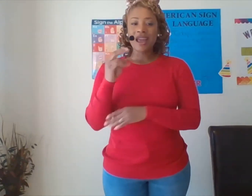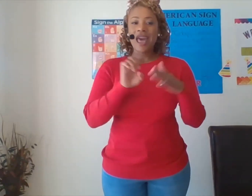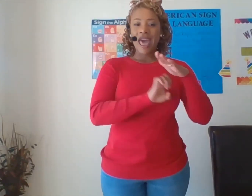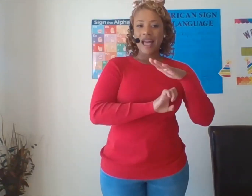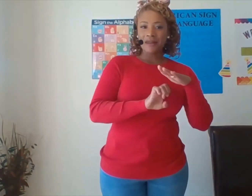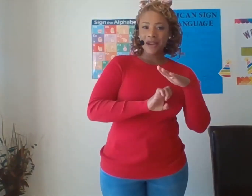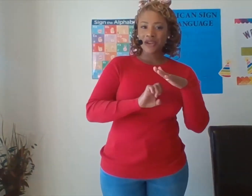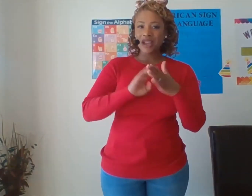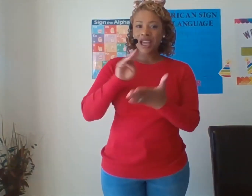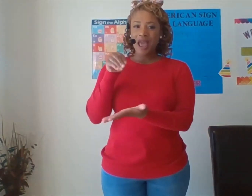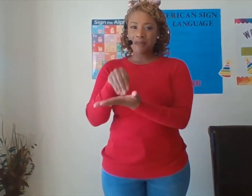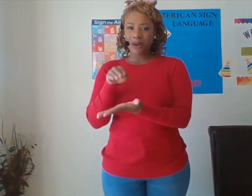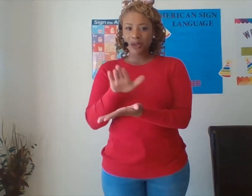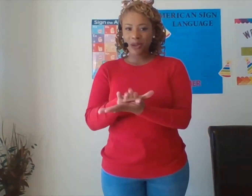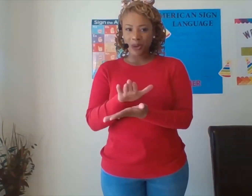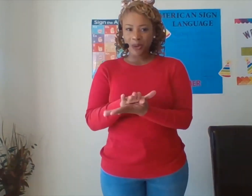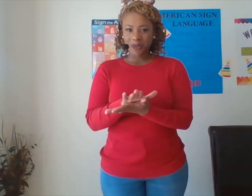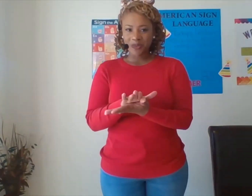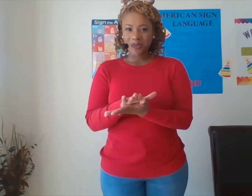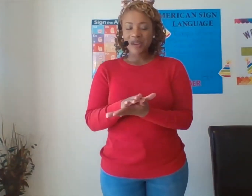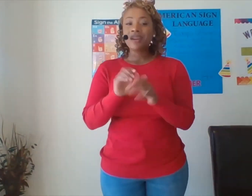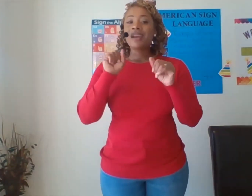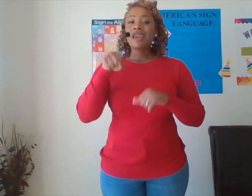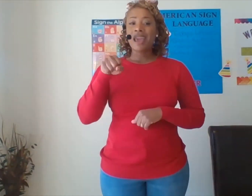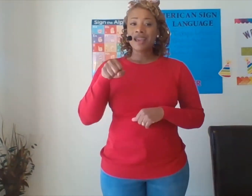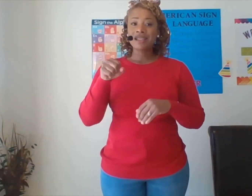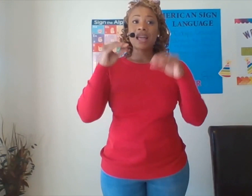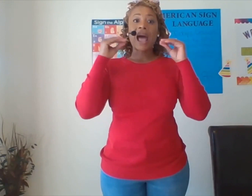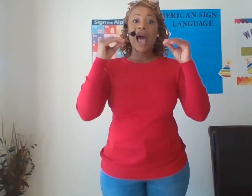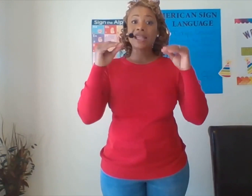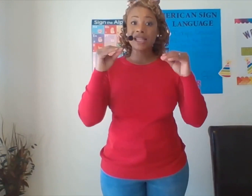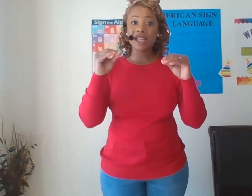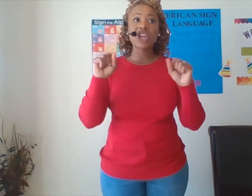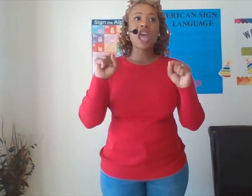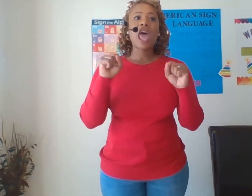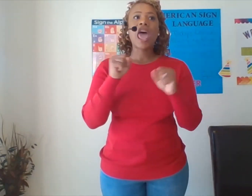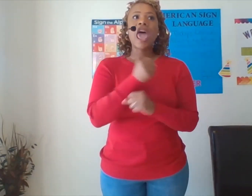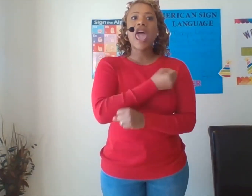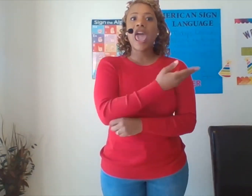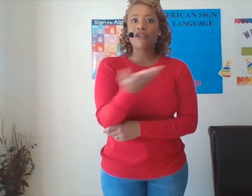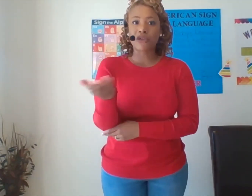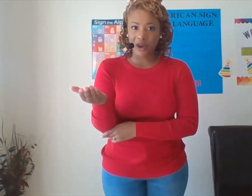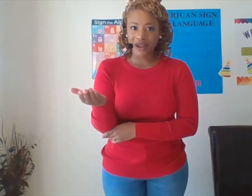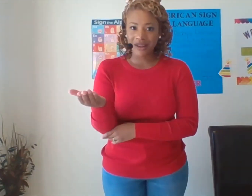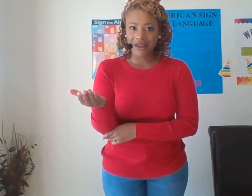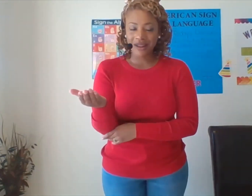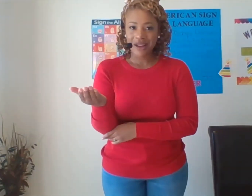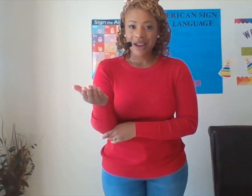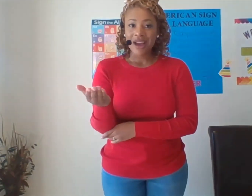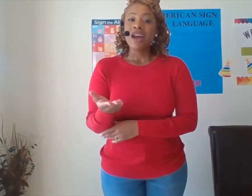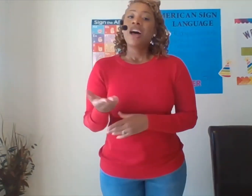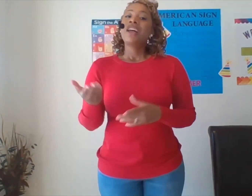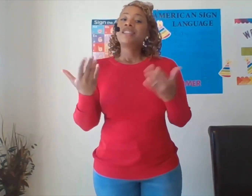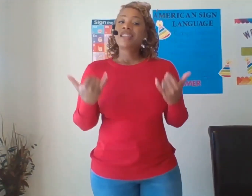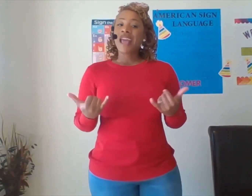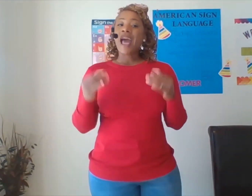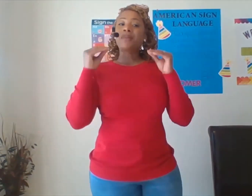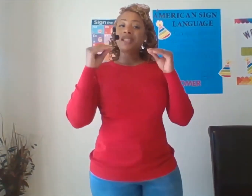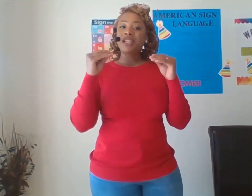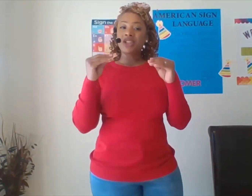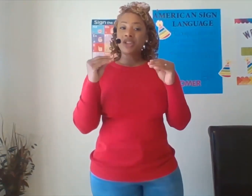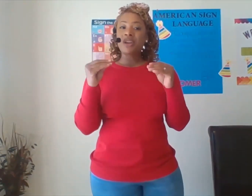elementary and middle school yes I teach everyone today I'll be teaching you guys